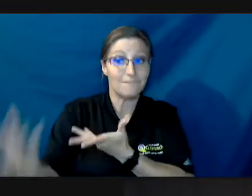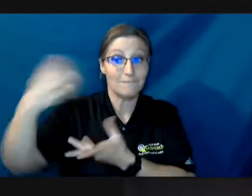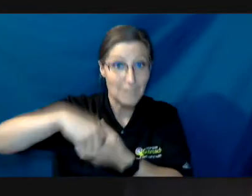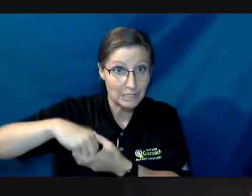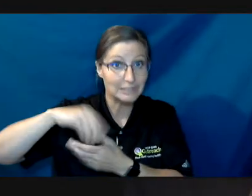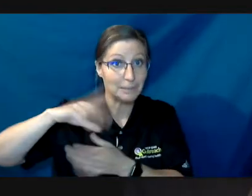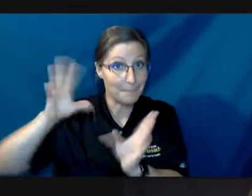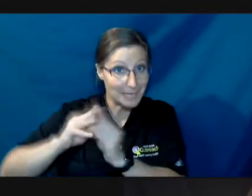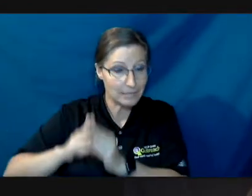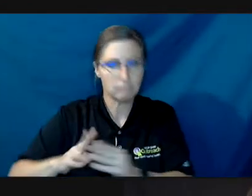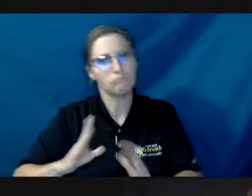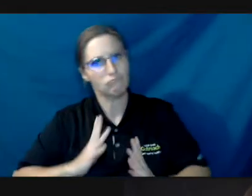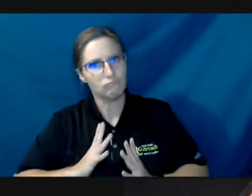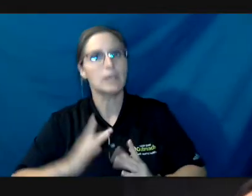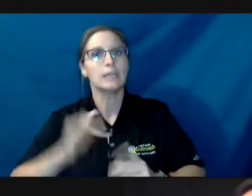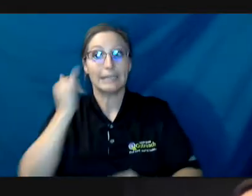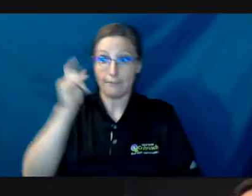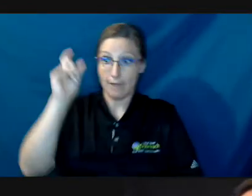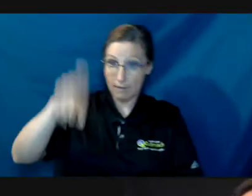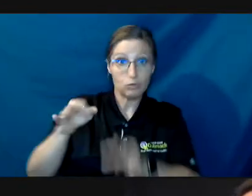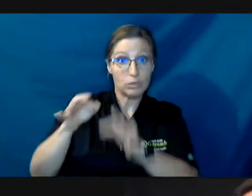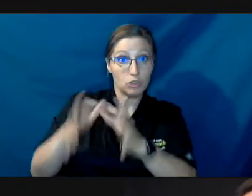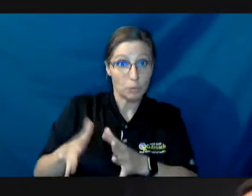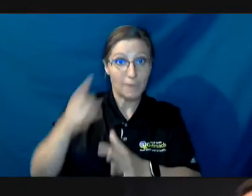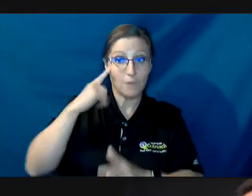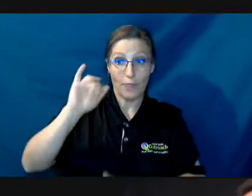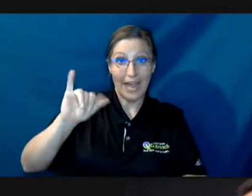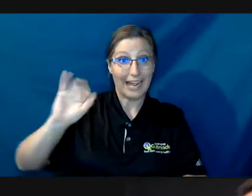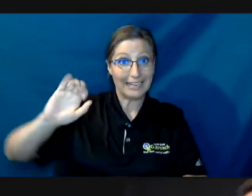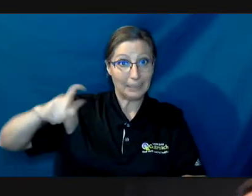So if you do have to interpret for an IEP meeting,